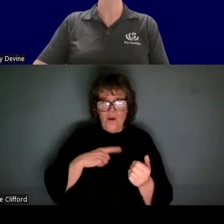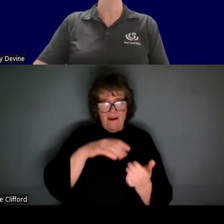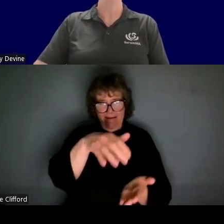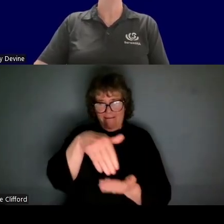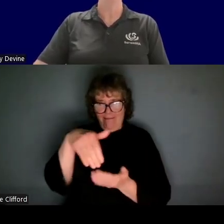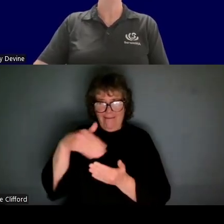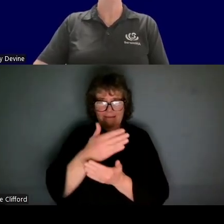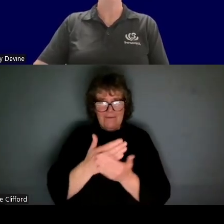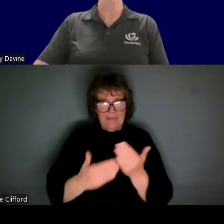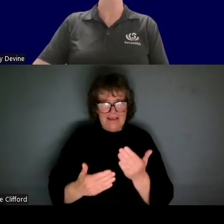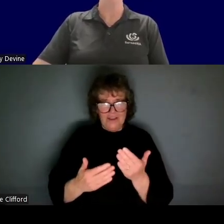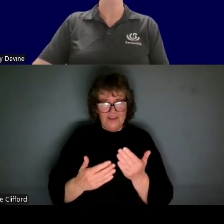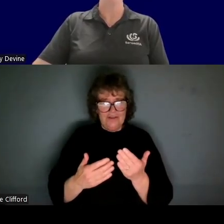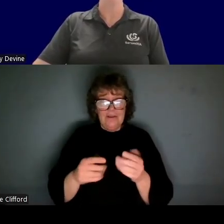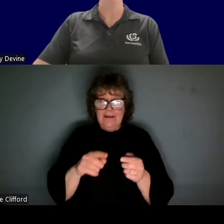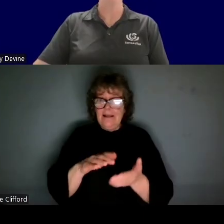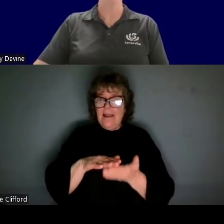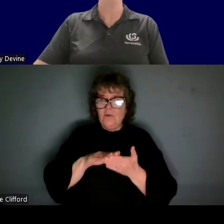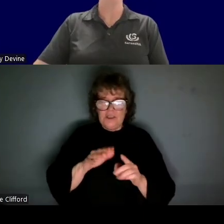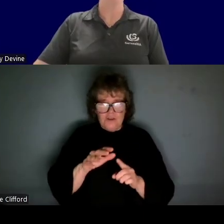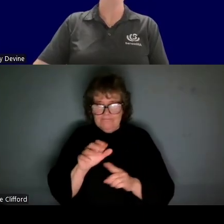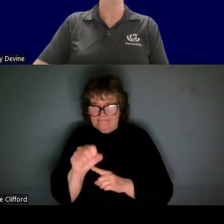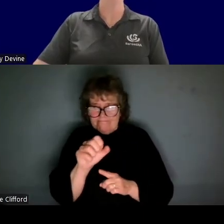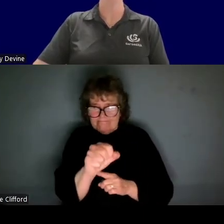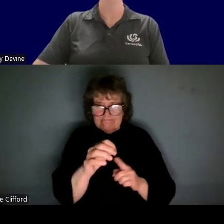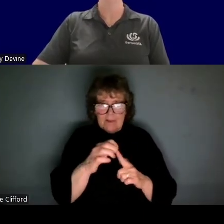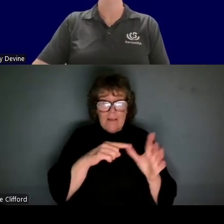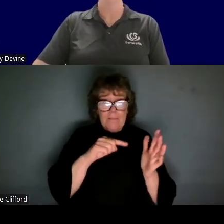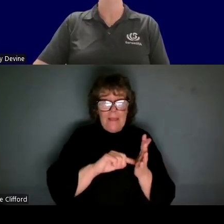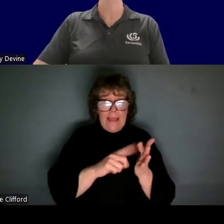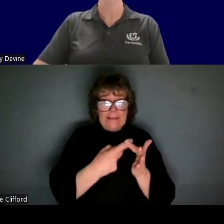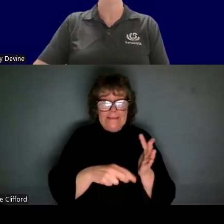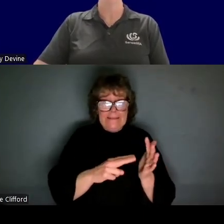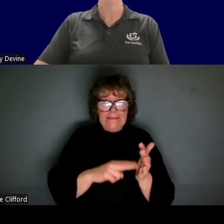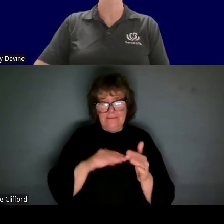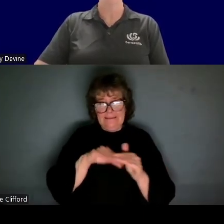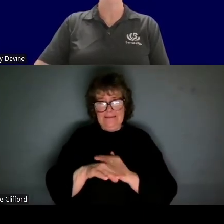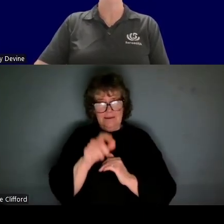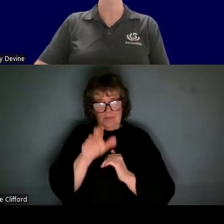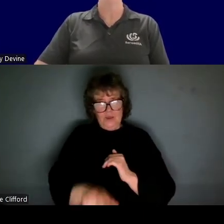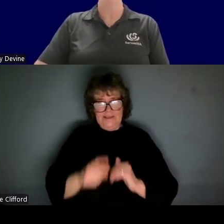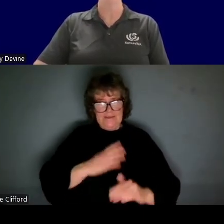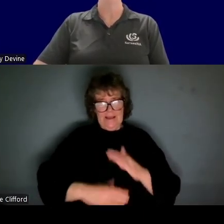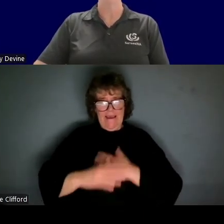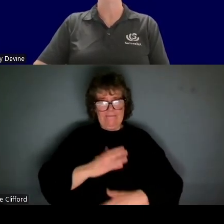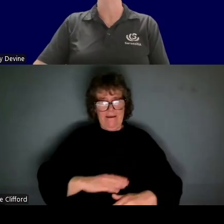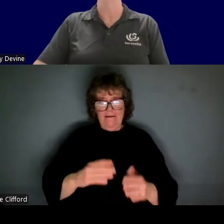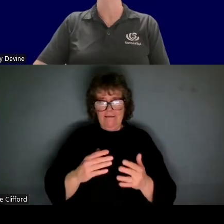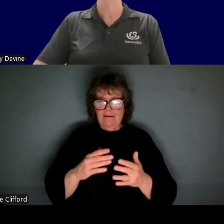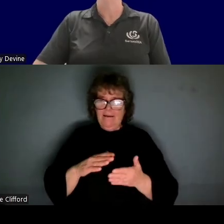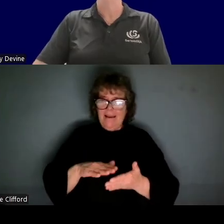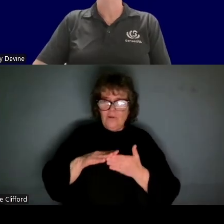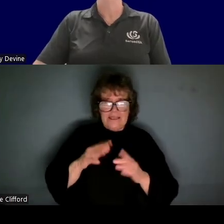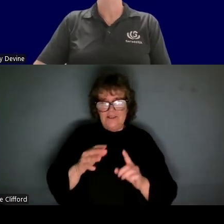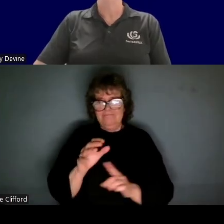This helps us identify patterns in somebody's behaviour and identify their unmet needs. In